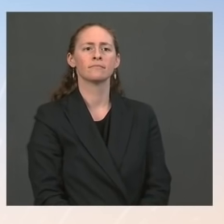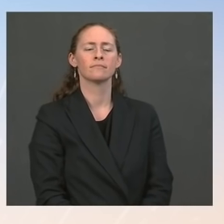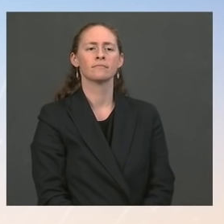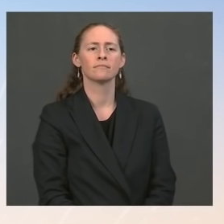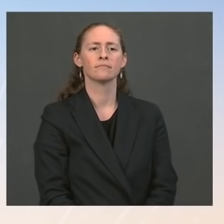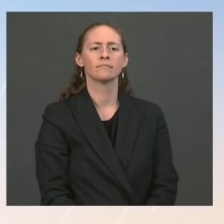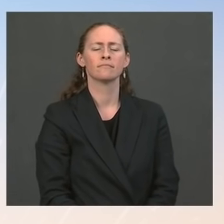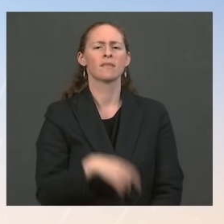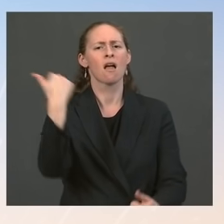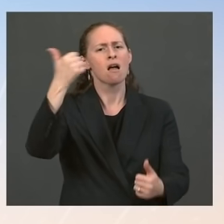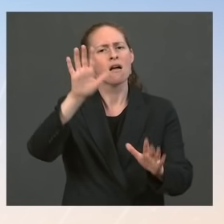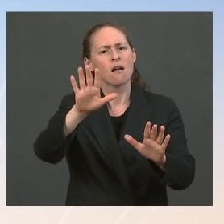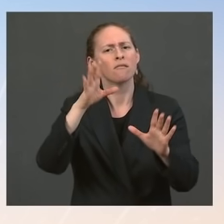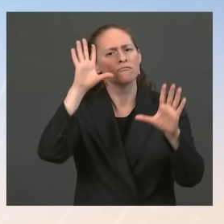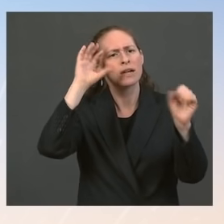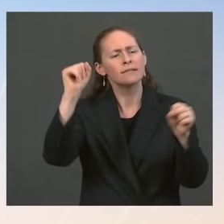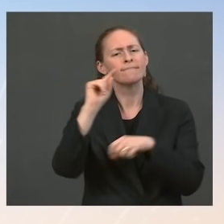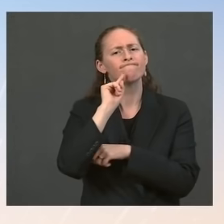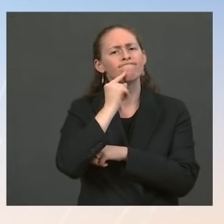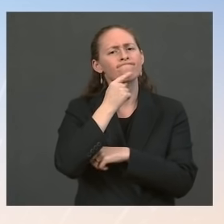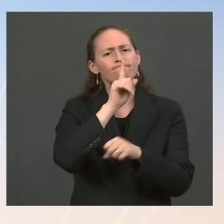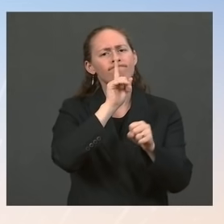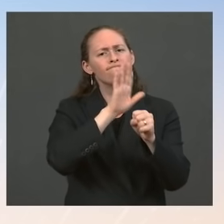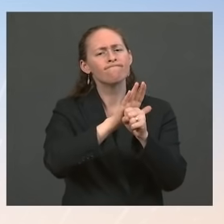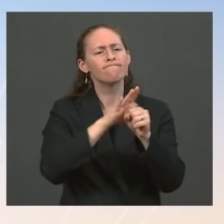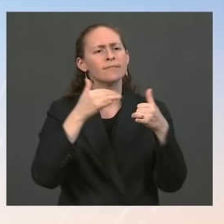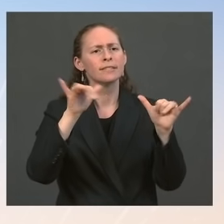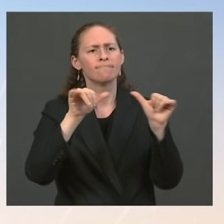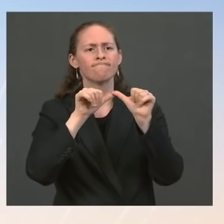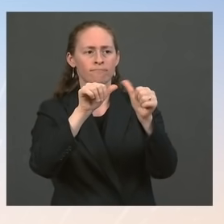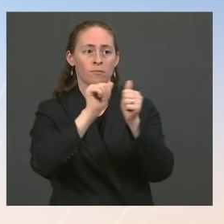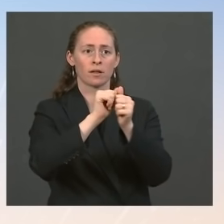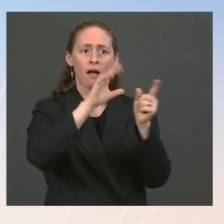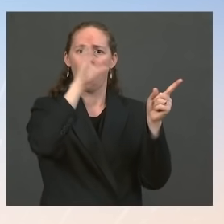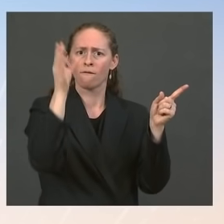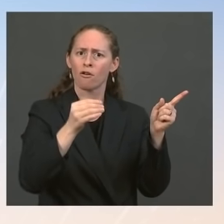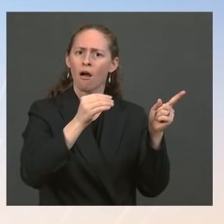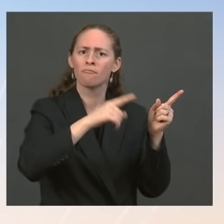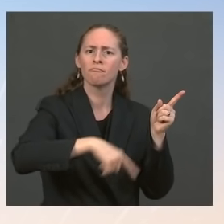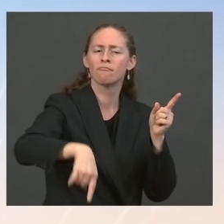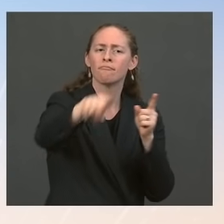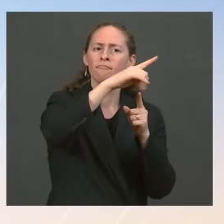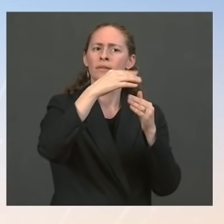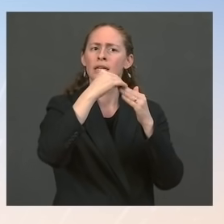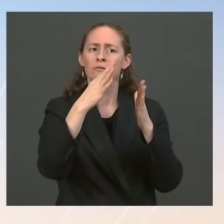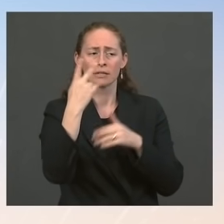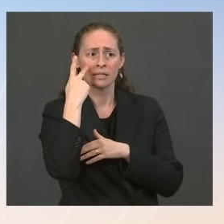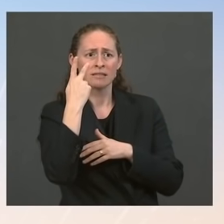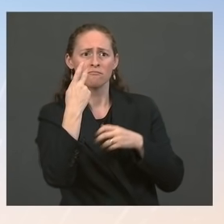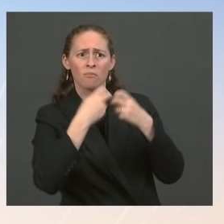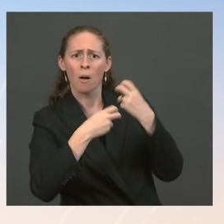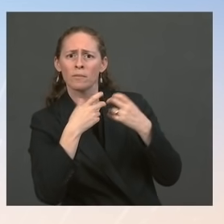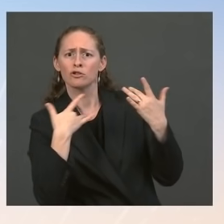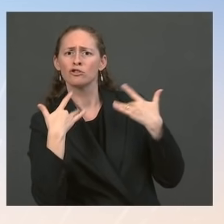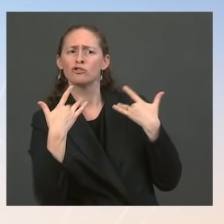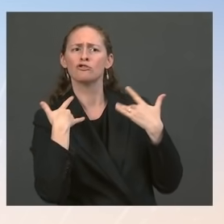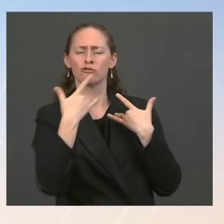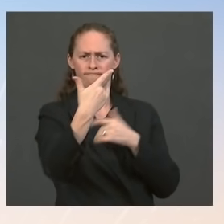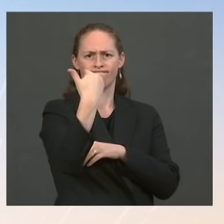to our relationships with Africa and are -- and calling out issues where we have concern, but also looking for places we can work together.